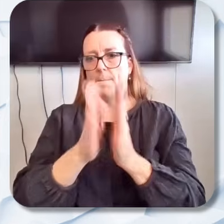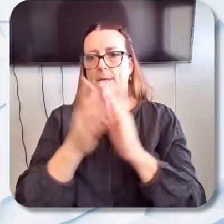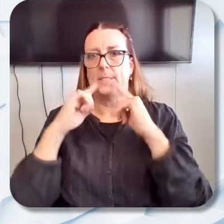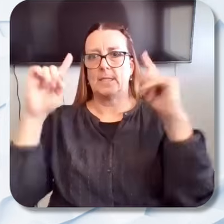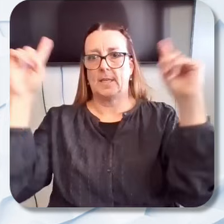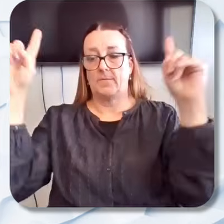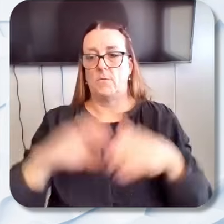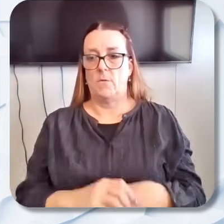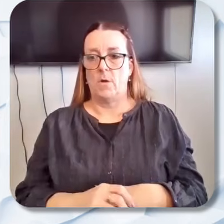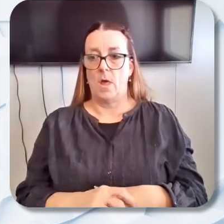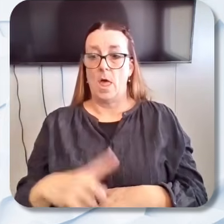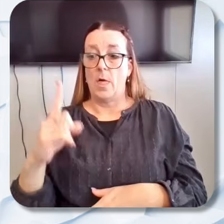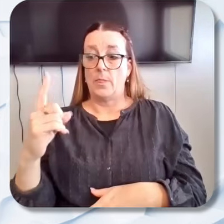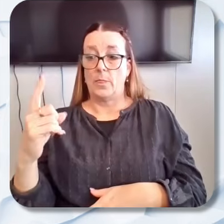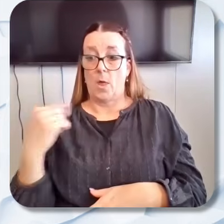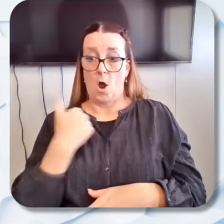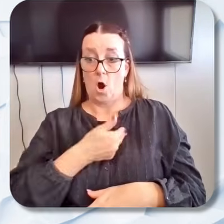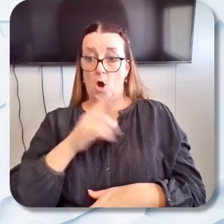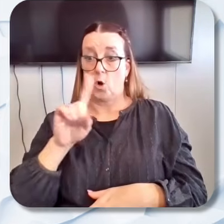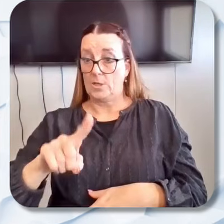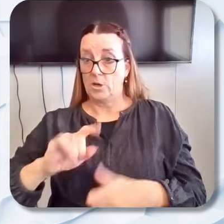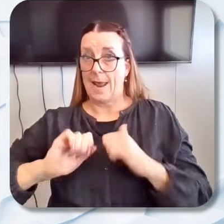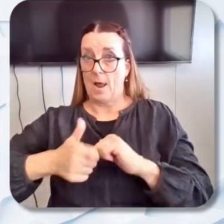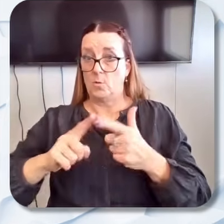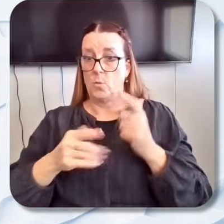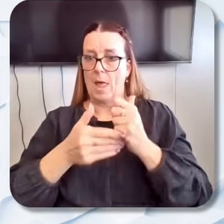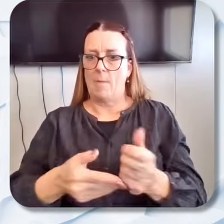The question is, how can we help facilitate that for LEAs who are struggling so?